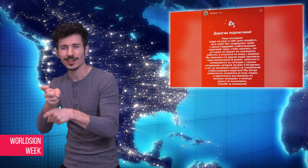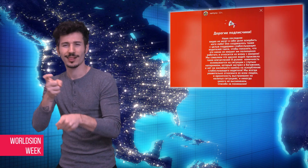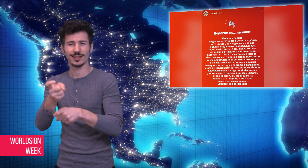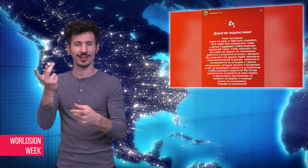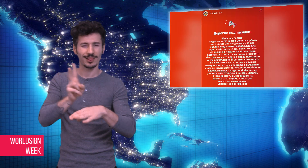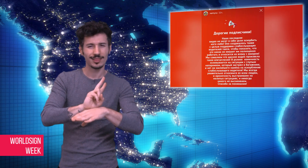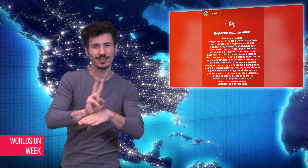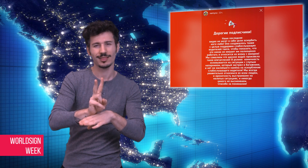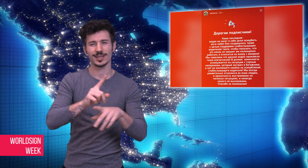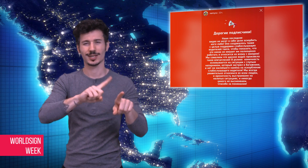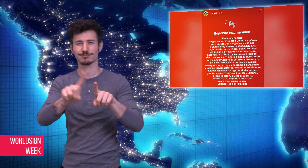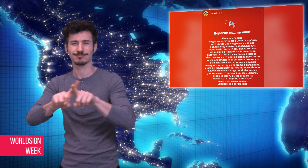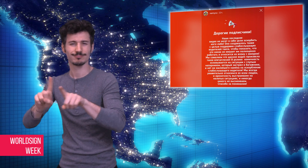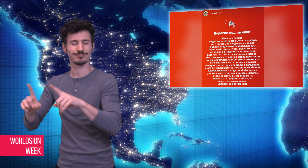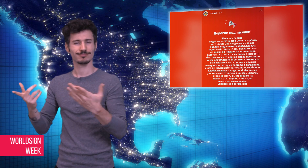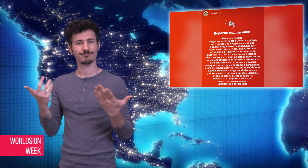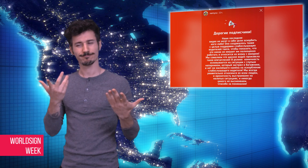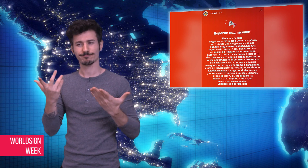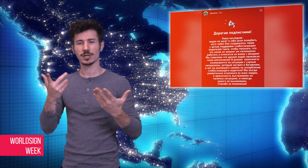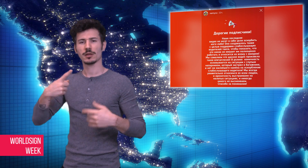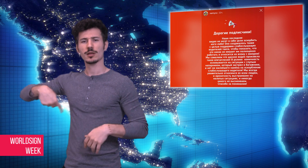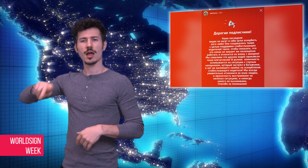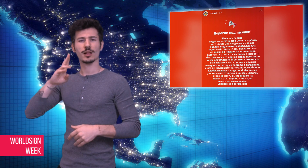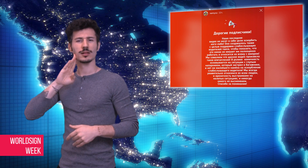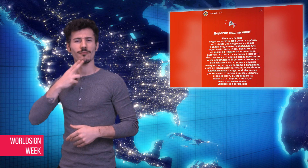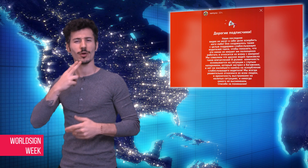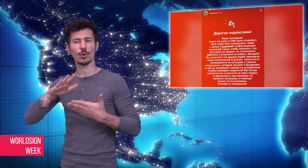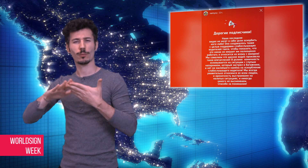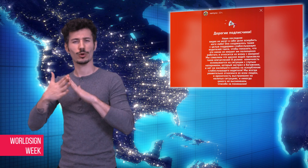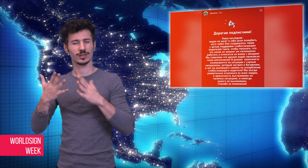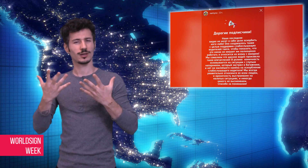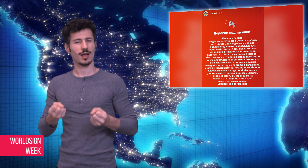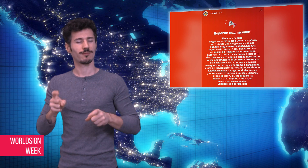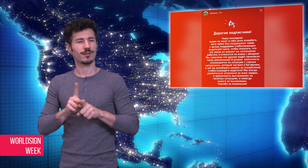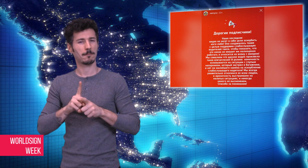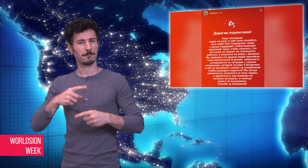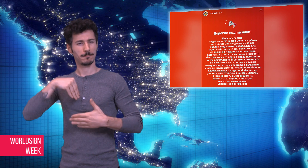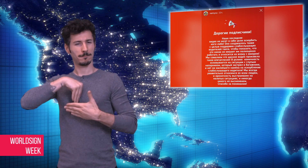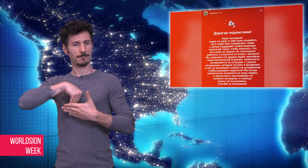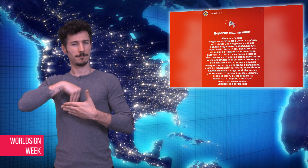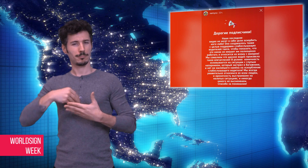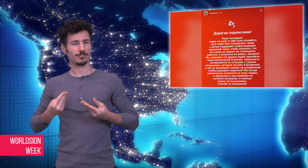sensitive issue for Deaf communities in regard to